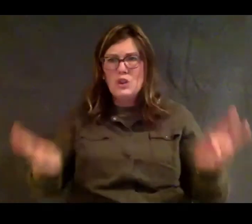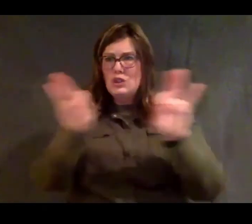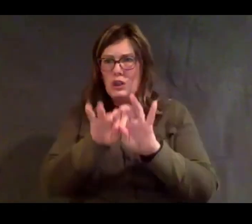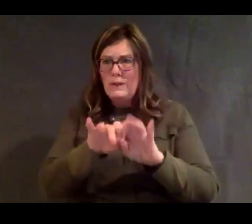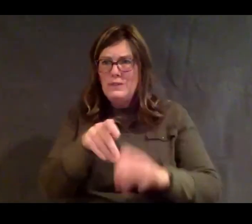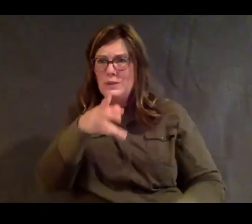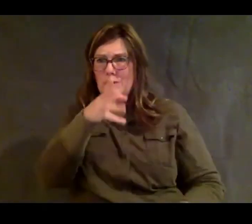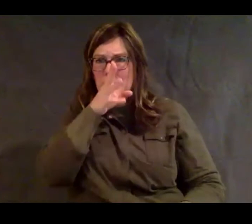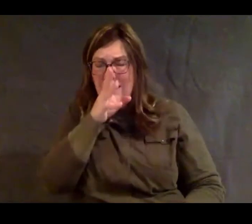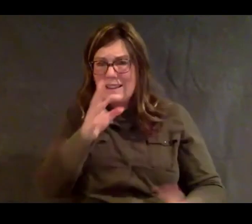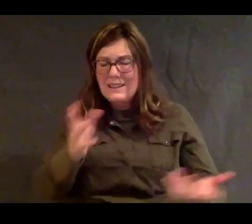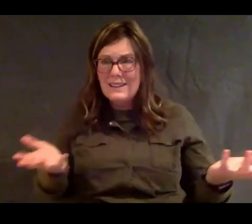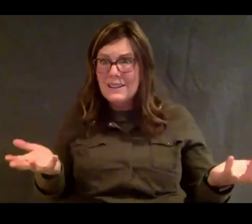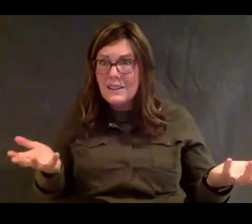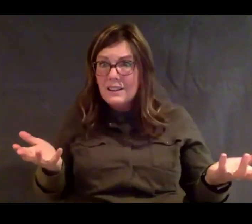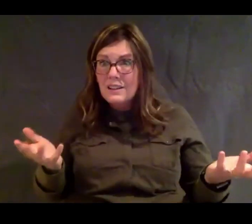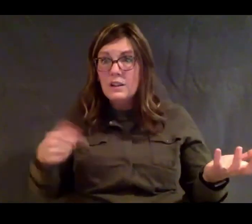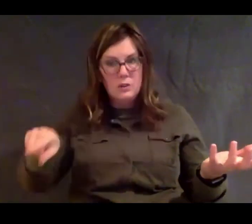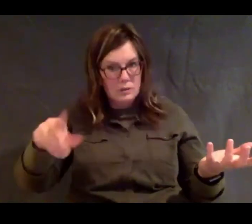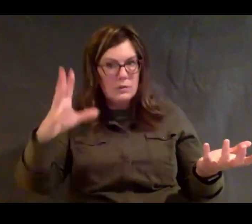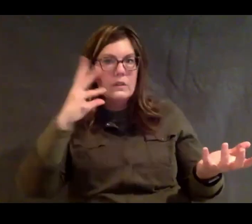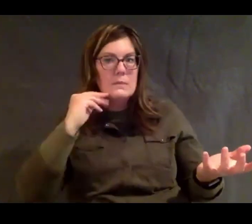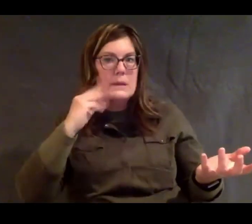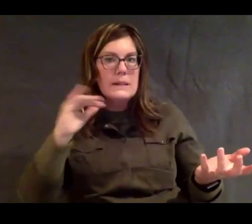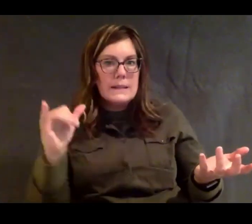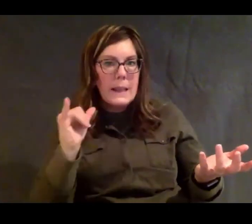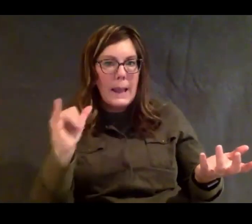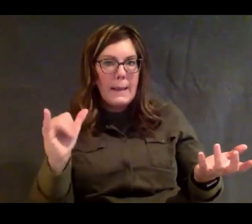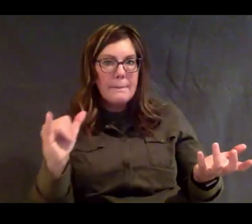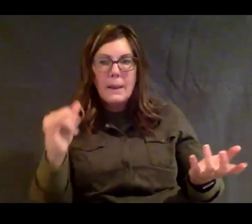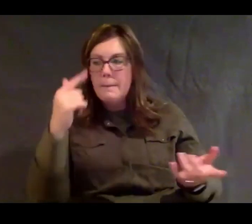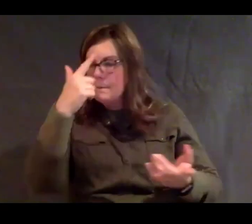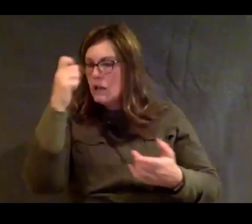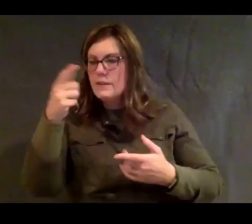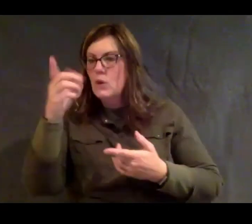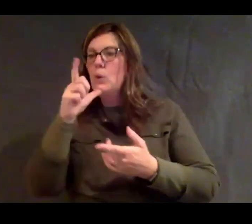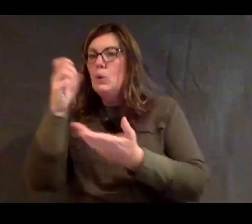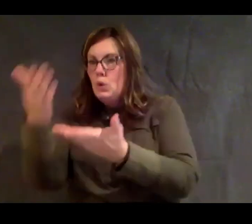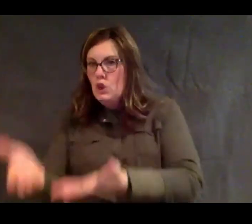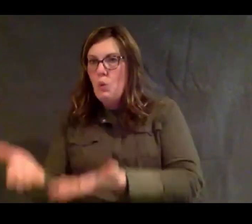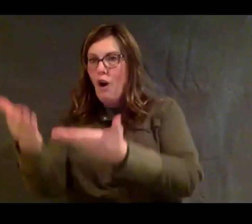you all experience folks who think just because of who you are that you are less than but what i